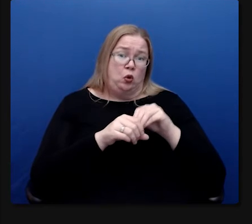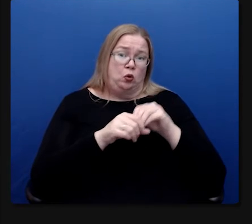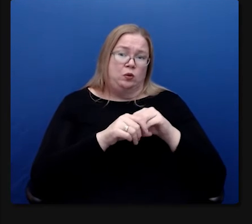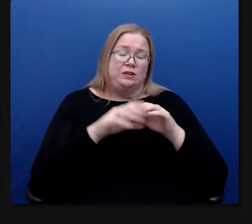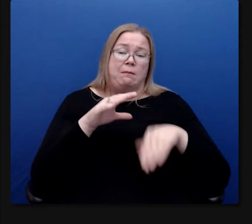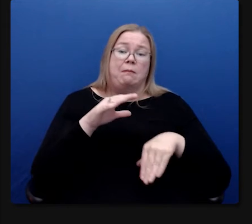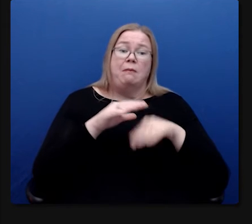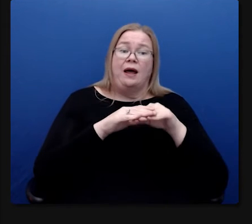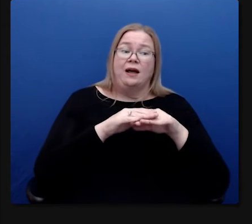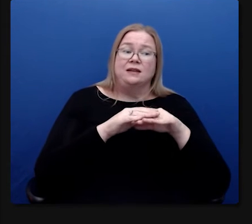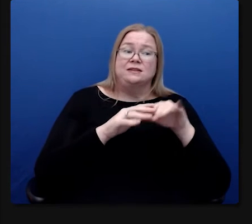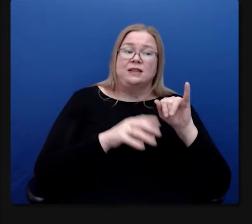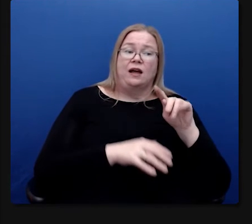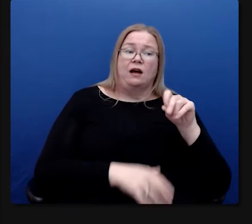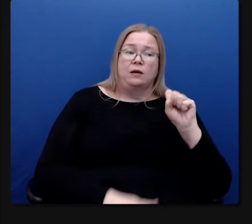with a maximum IOPS of 30,000."